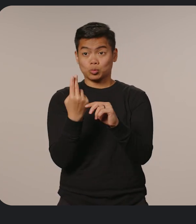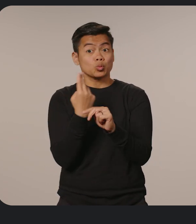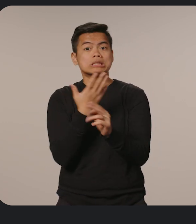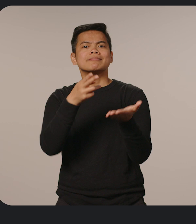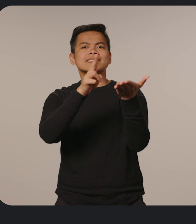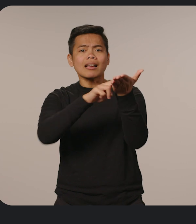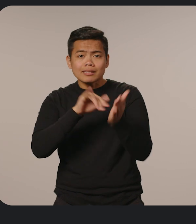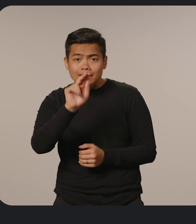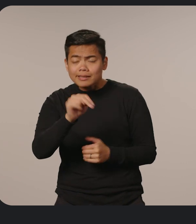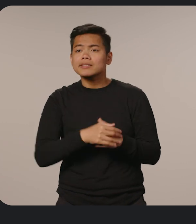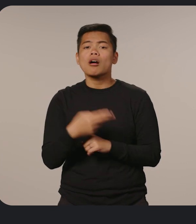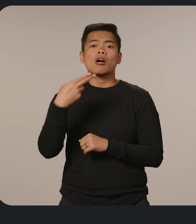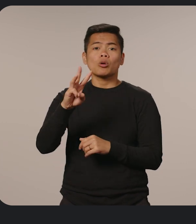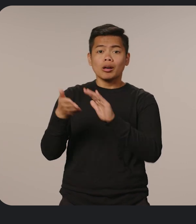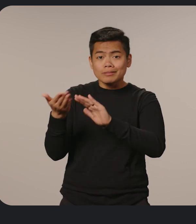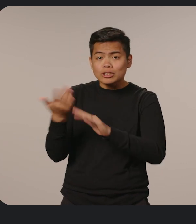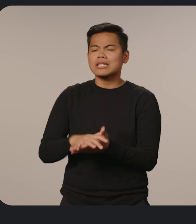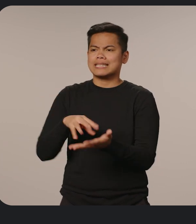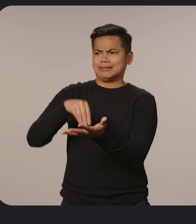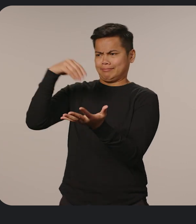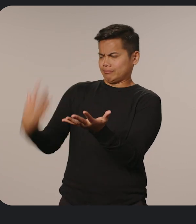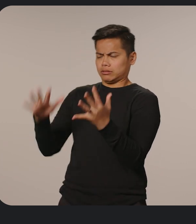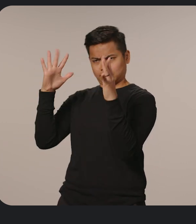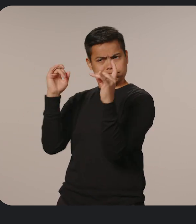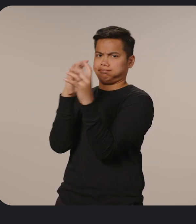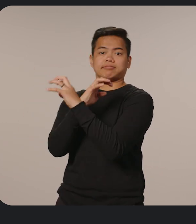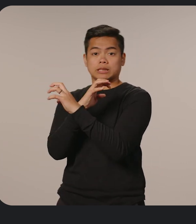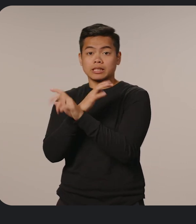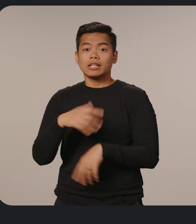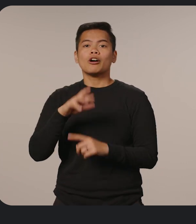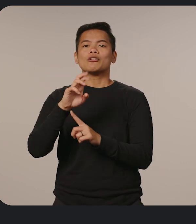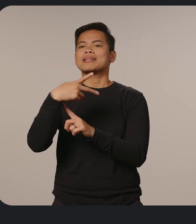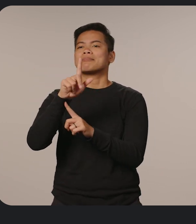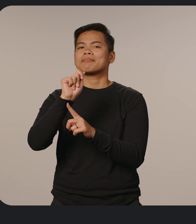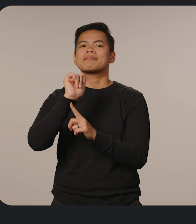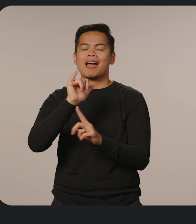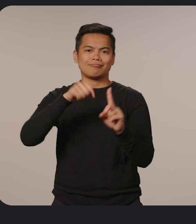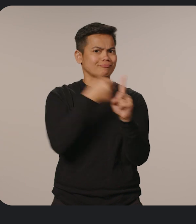Hardware operations or expensive computations replay attacks are a big